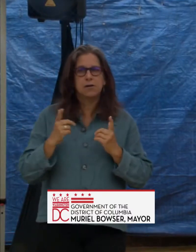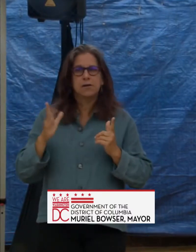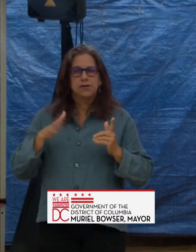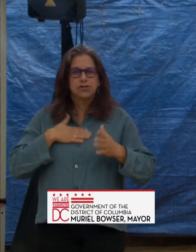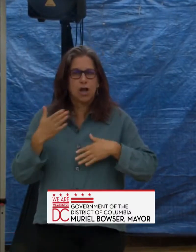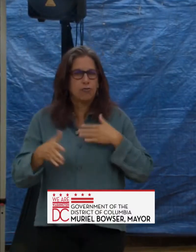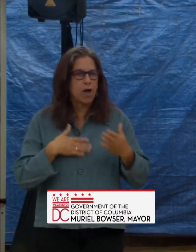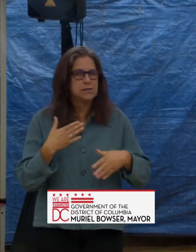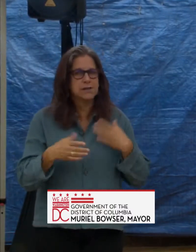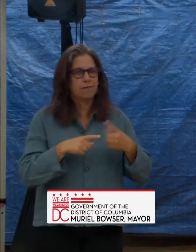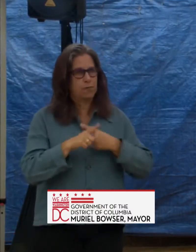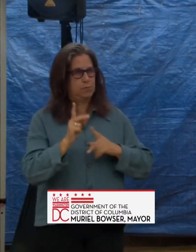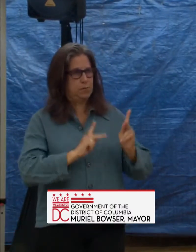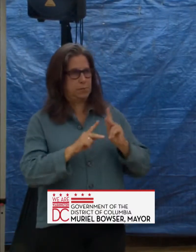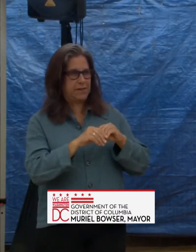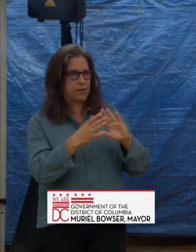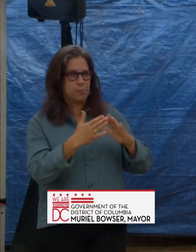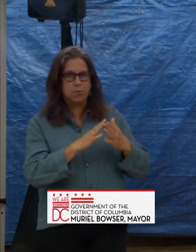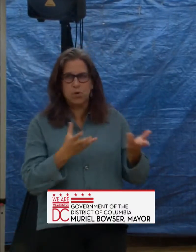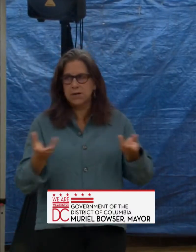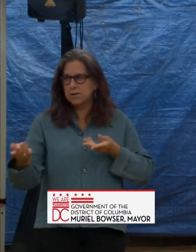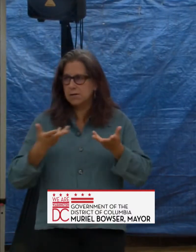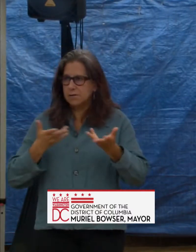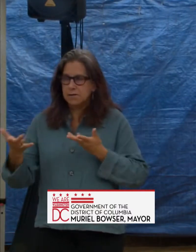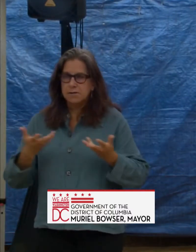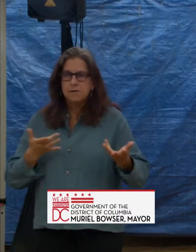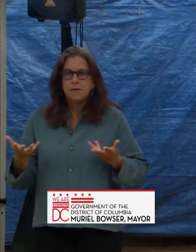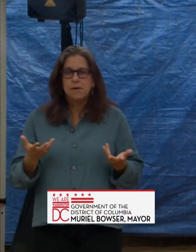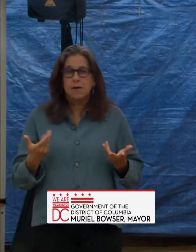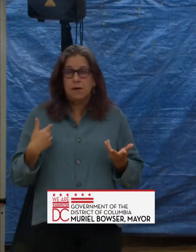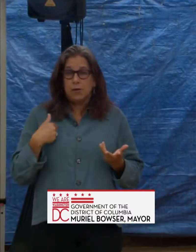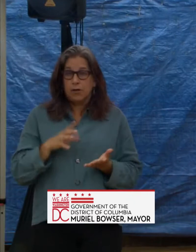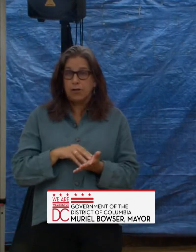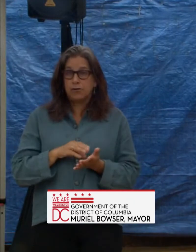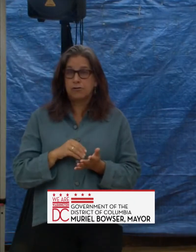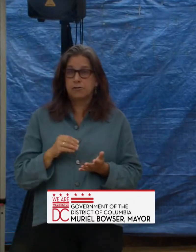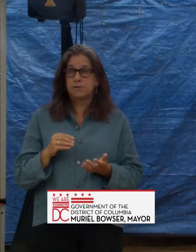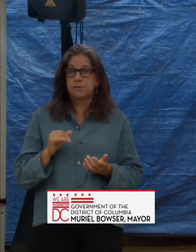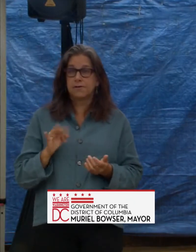WE HAVE LEARNED THAT WHEN WE HAVE A SHARED CHALLENGE THAT IT